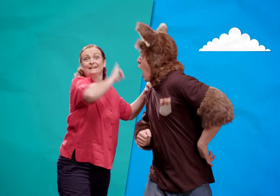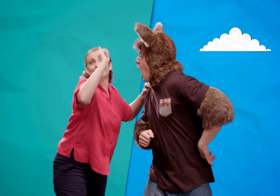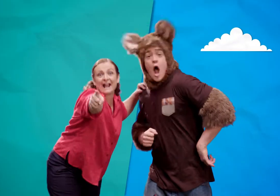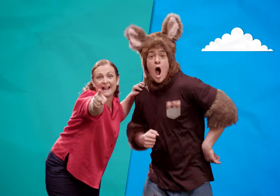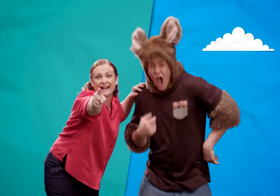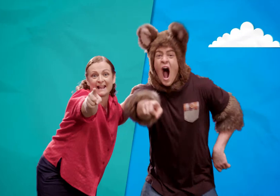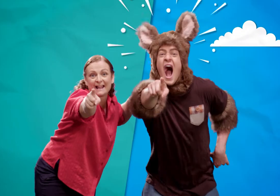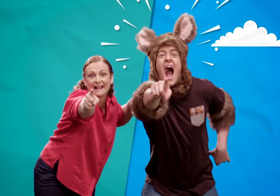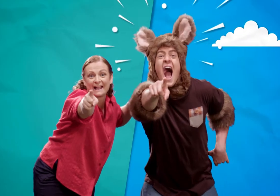Look!